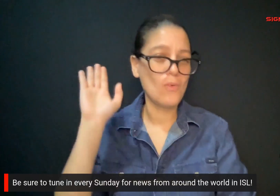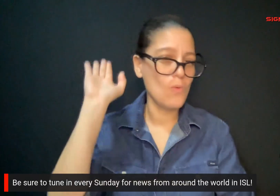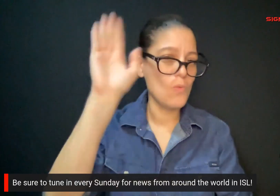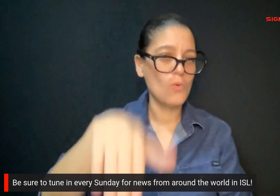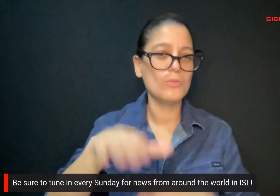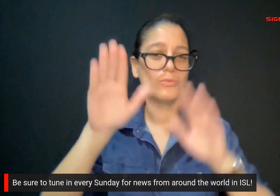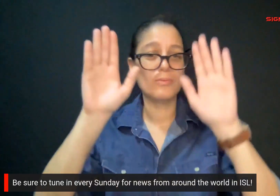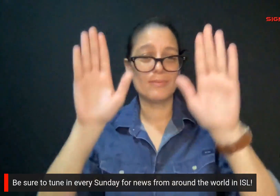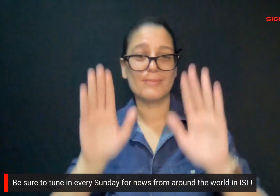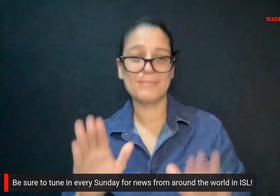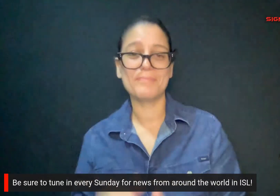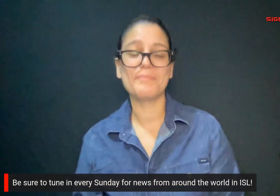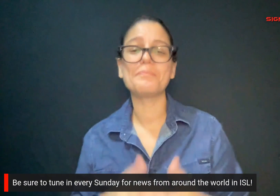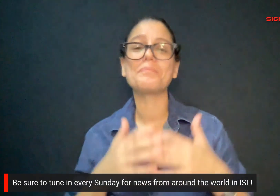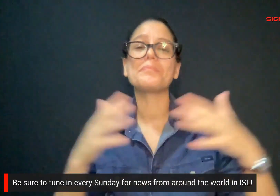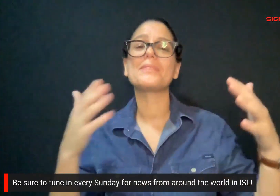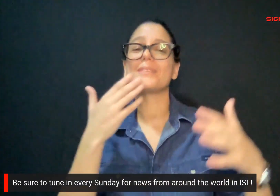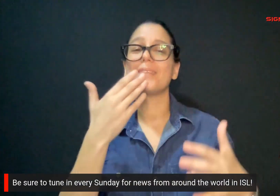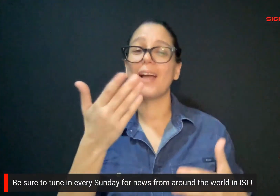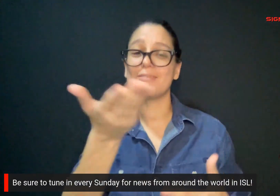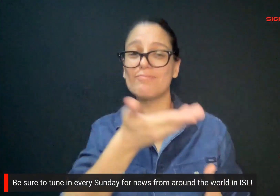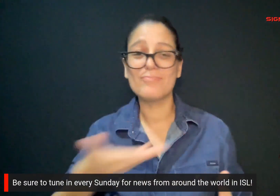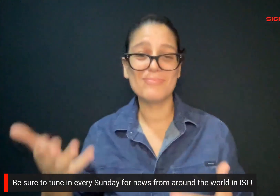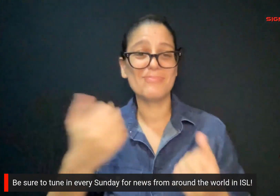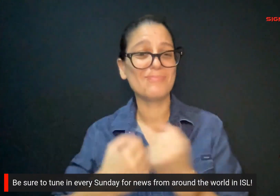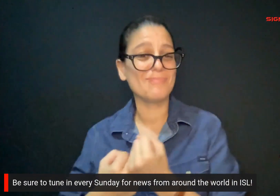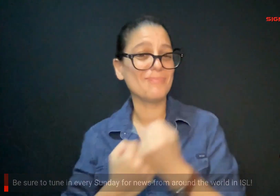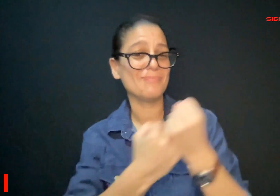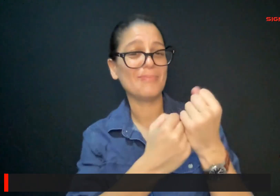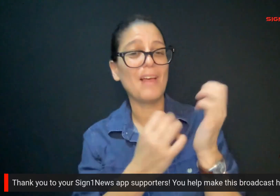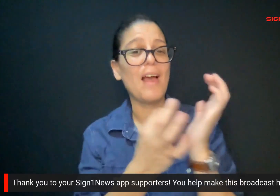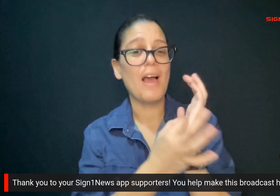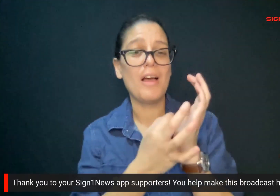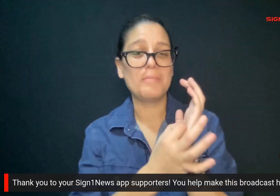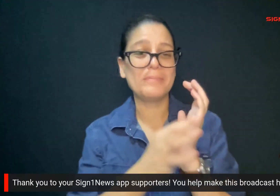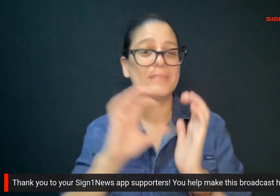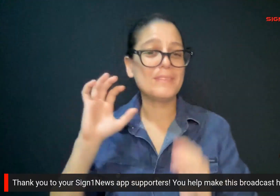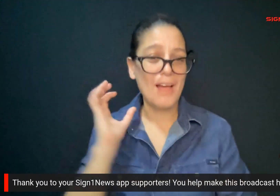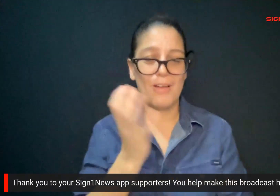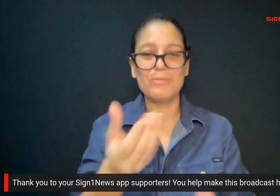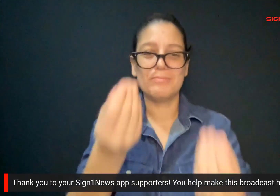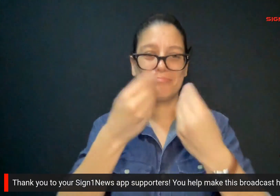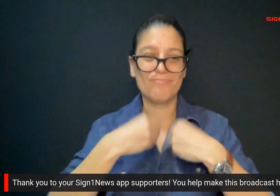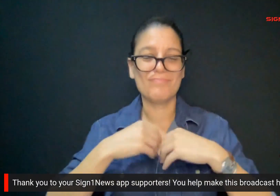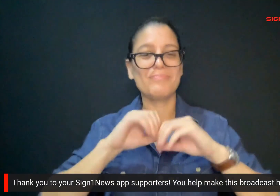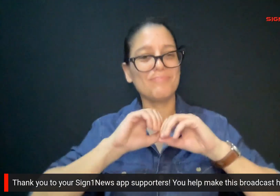news updates every Sunday a big thank you to our Sign1News app supporters you help make